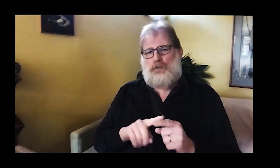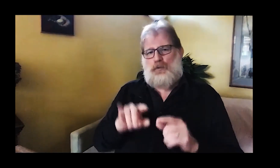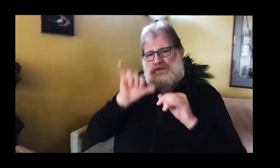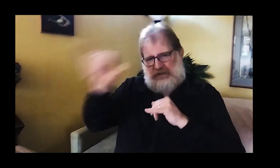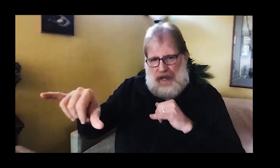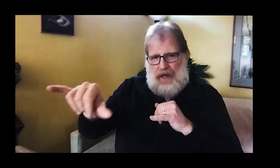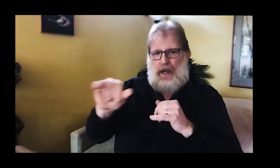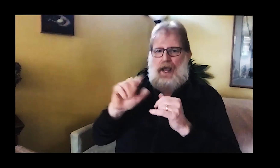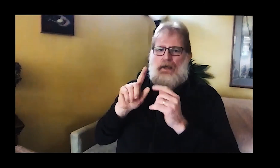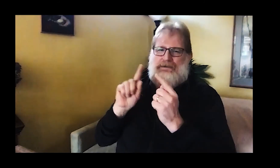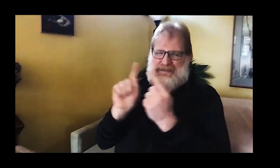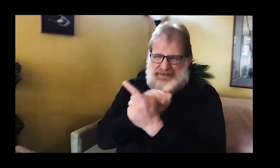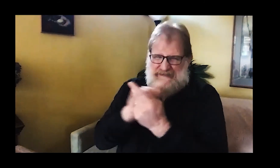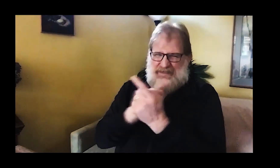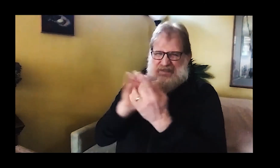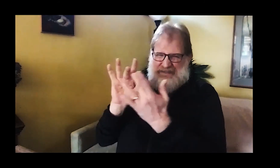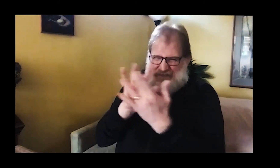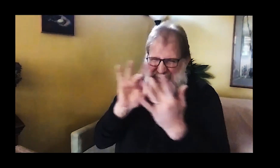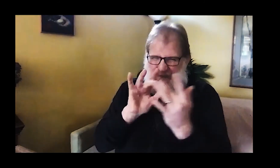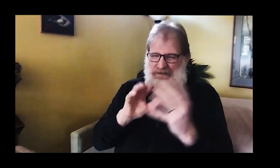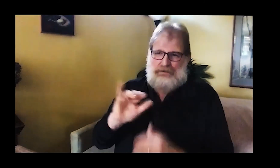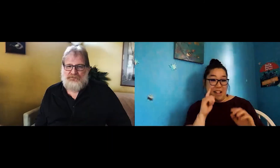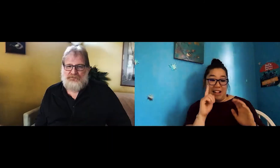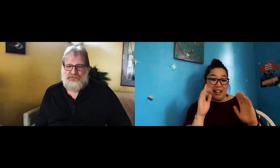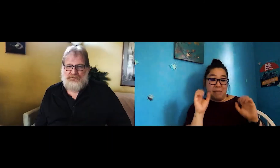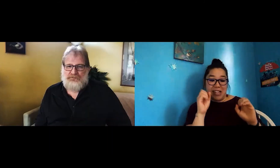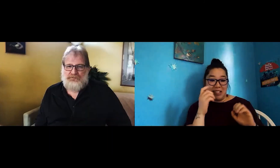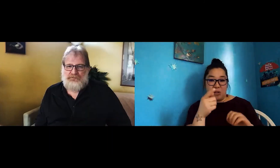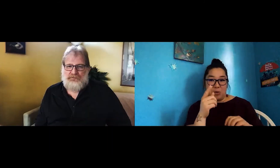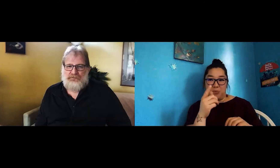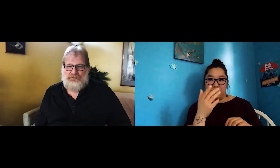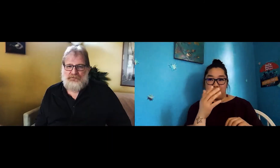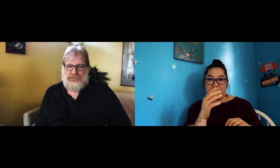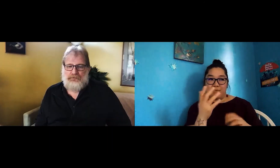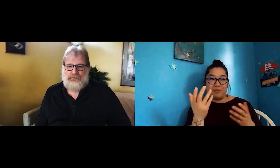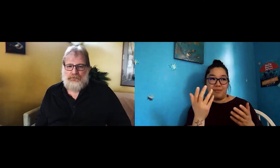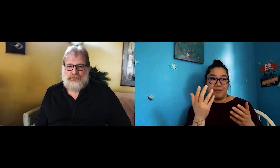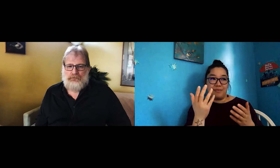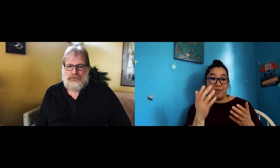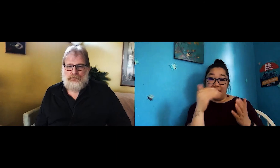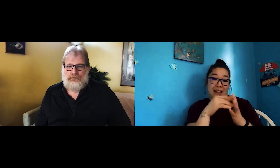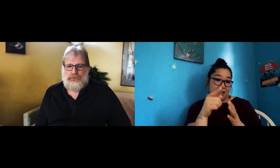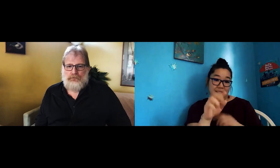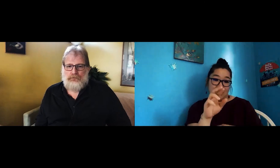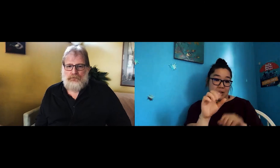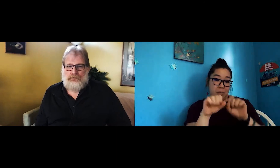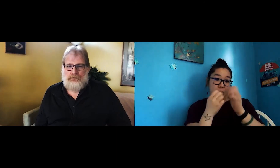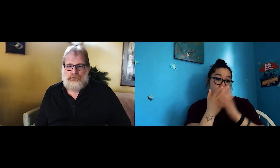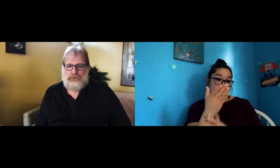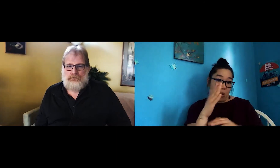so I was willing to go and meet folks and do some networking. I think it’s just amazing that you … again,